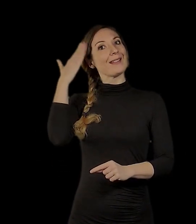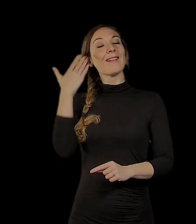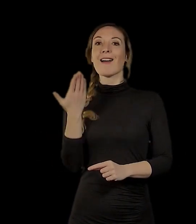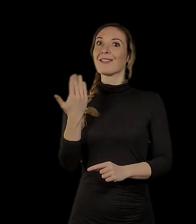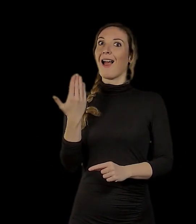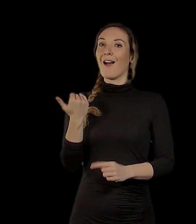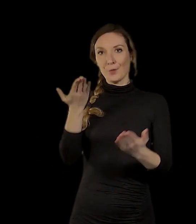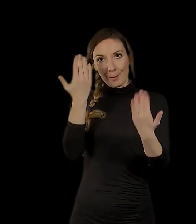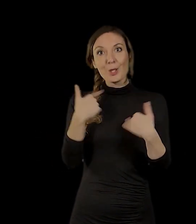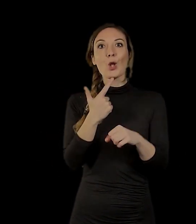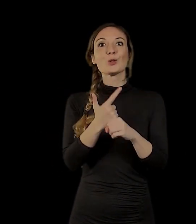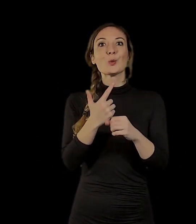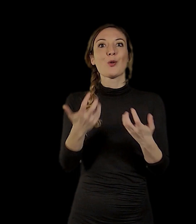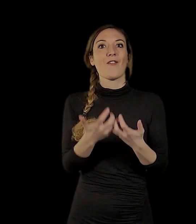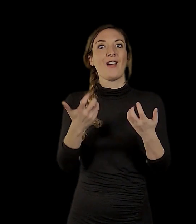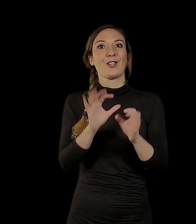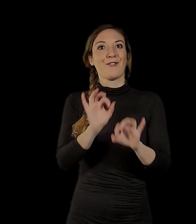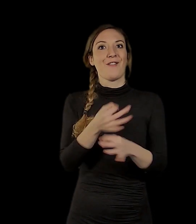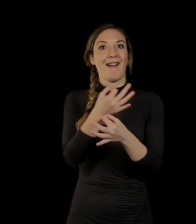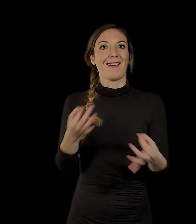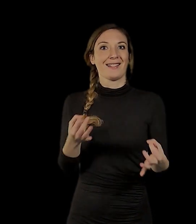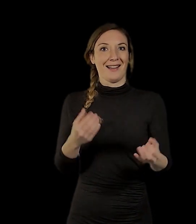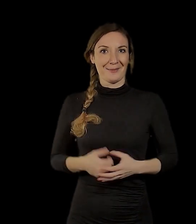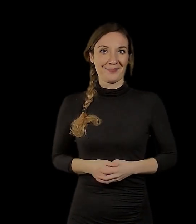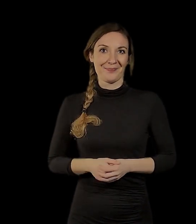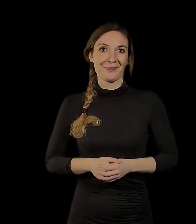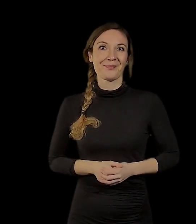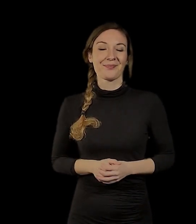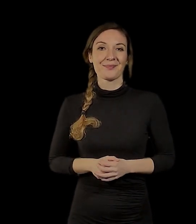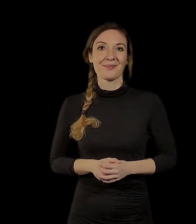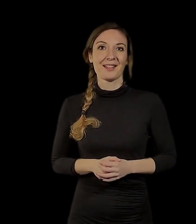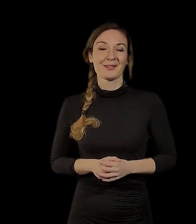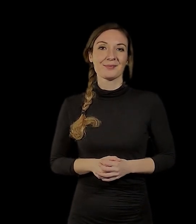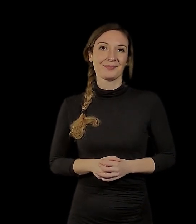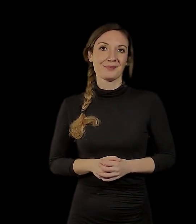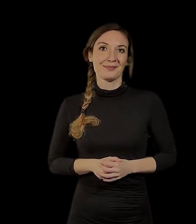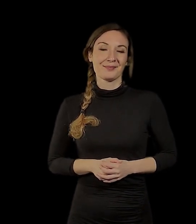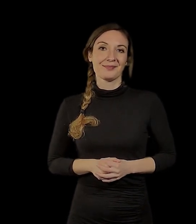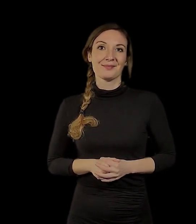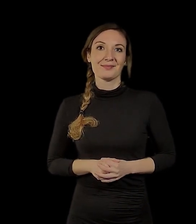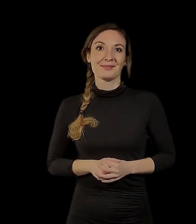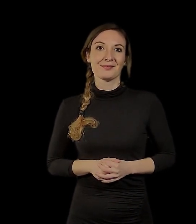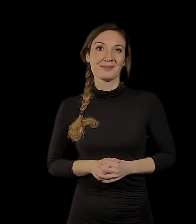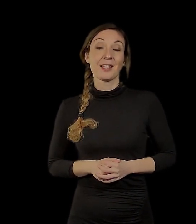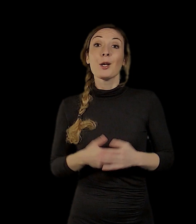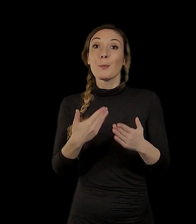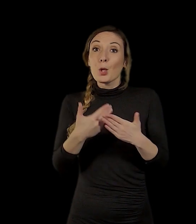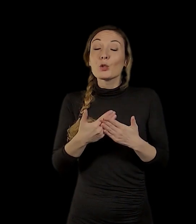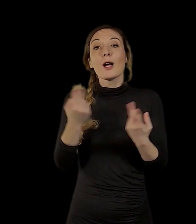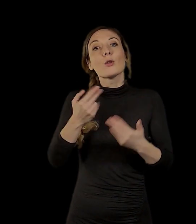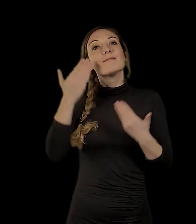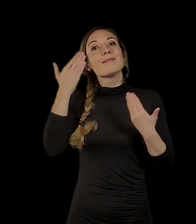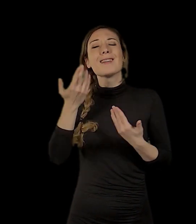to bring back a little of the iconicity of the former factory to this place, to the Vltava.